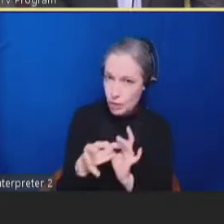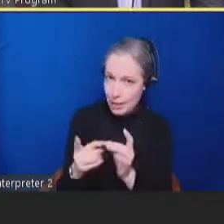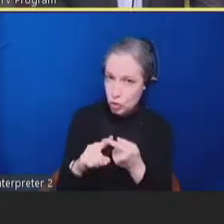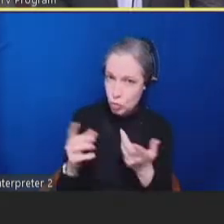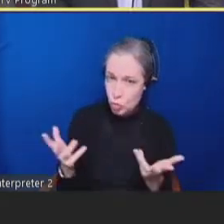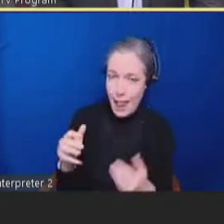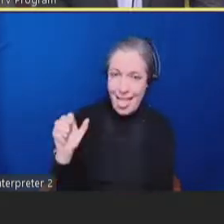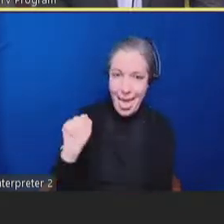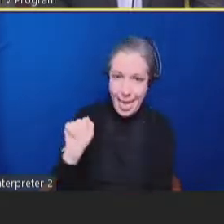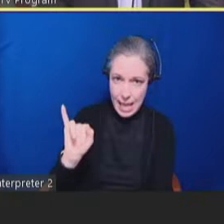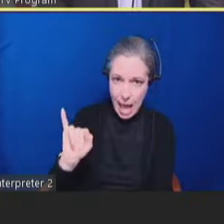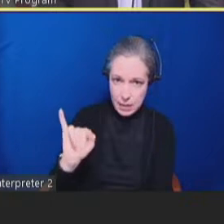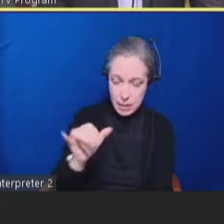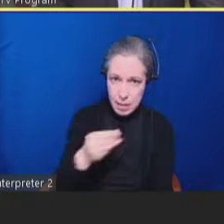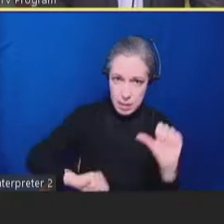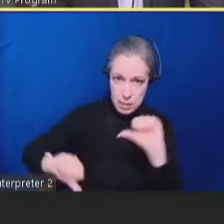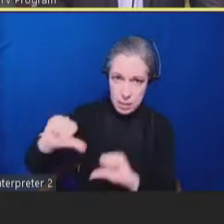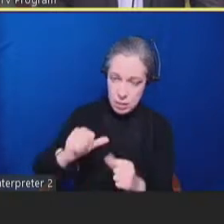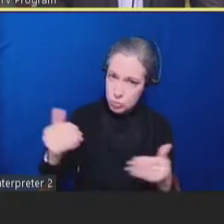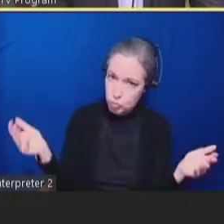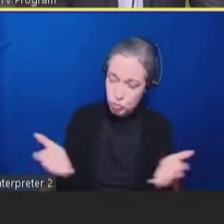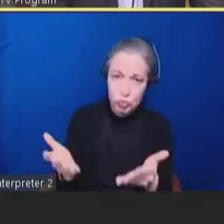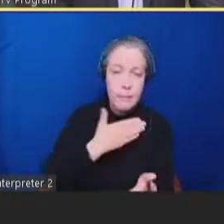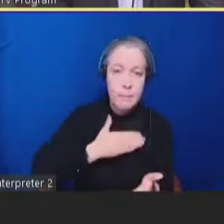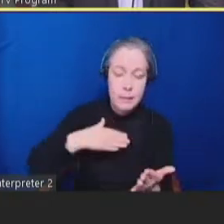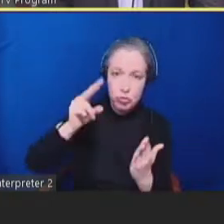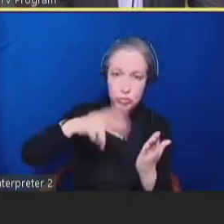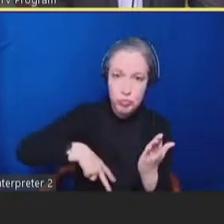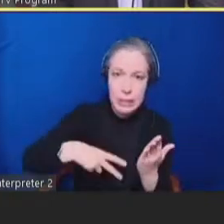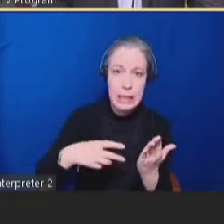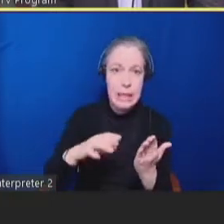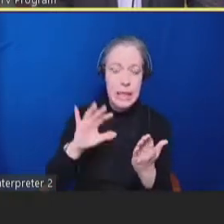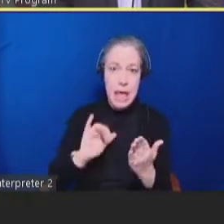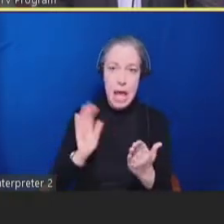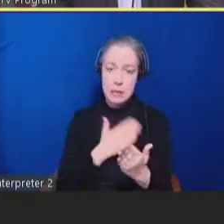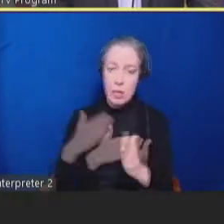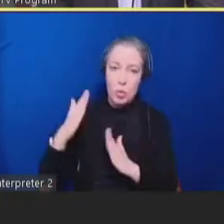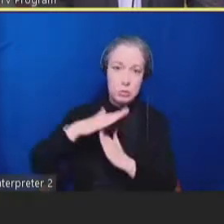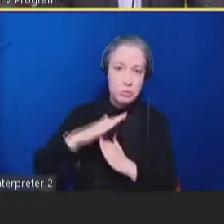Certainly, as our flagship publication that we have -- The Economist Group is long participate